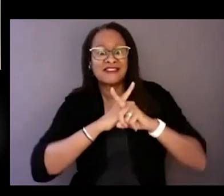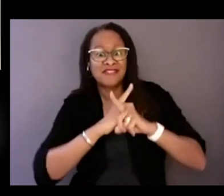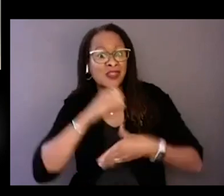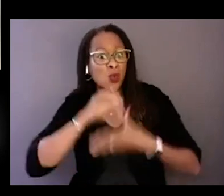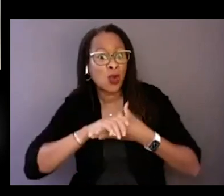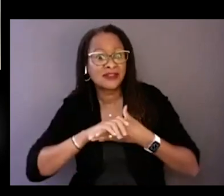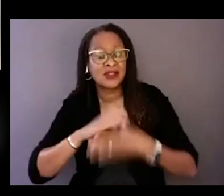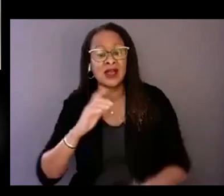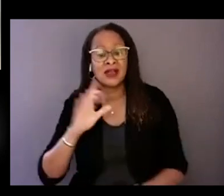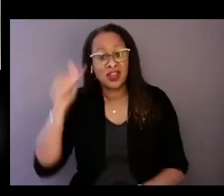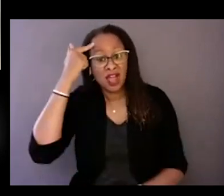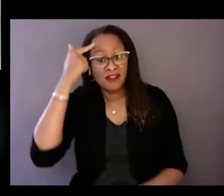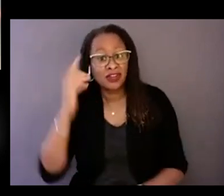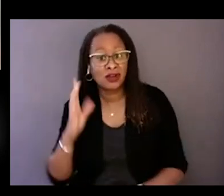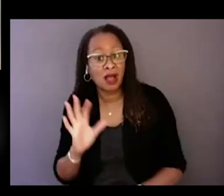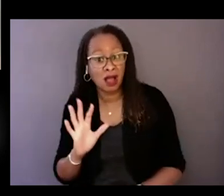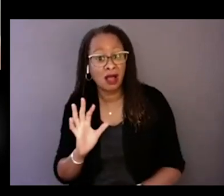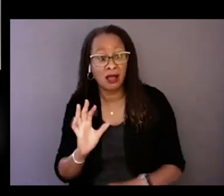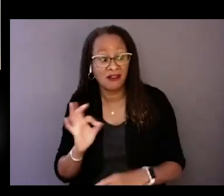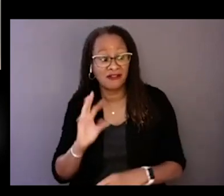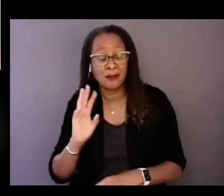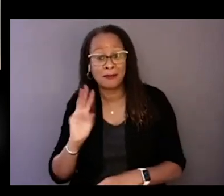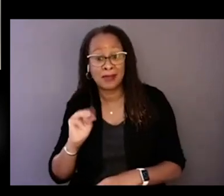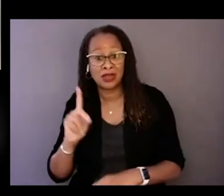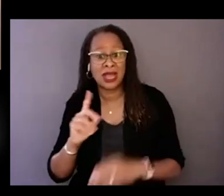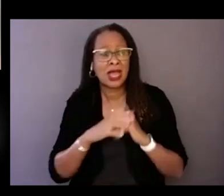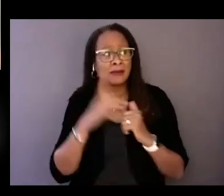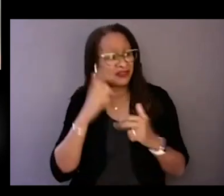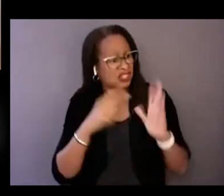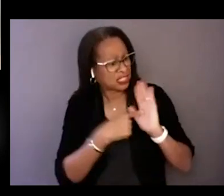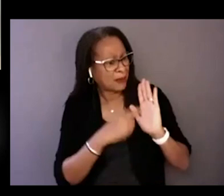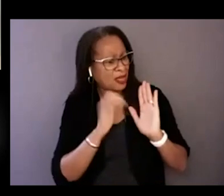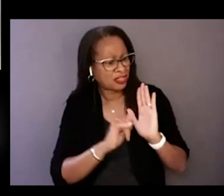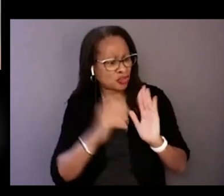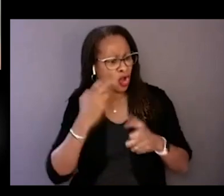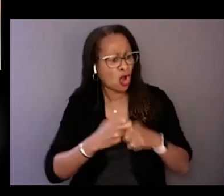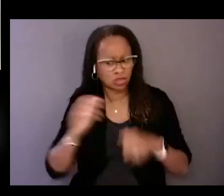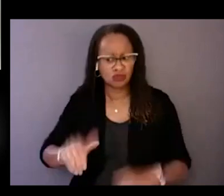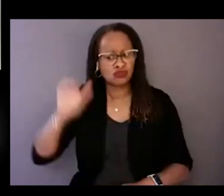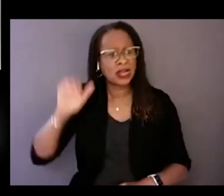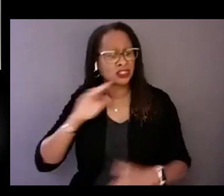and says, but for the example, because it's so hard to raise a daughter these days and you're out there you know, being this bad example.